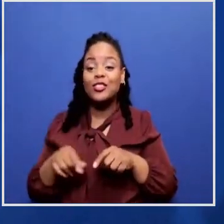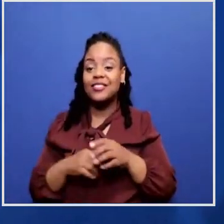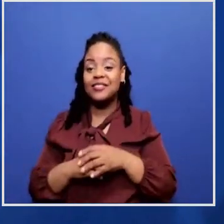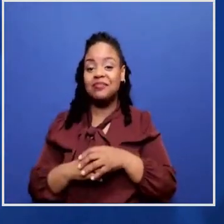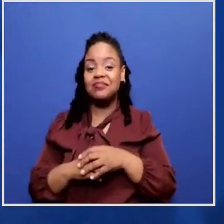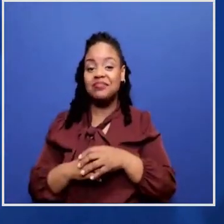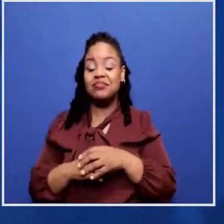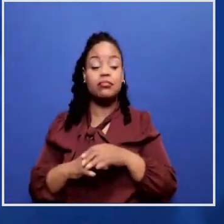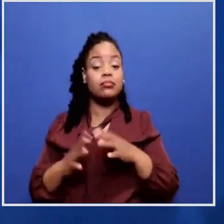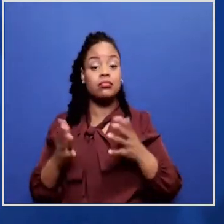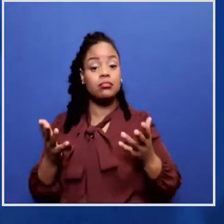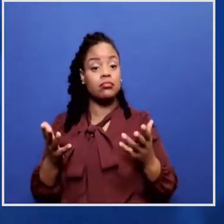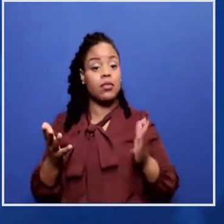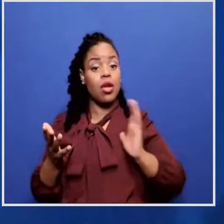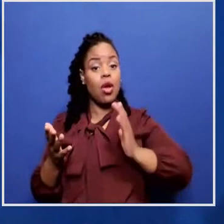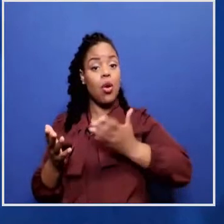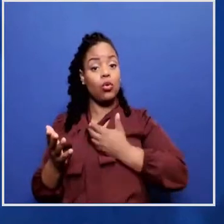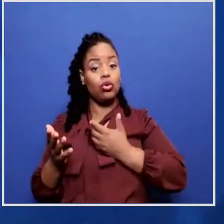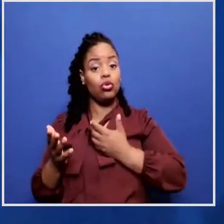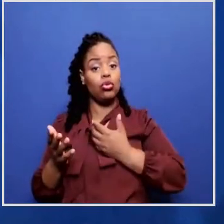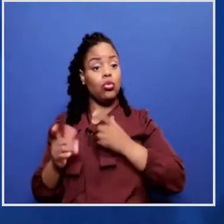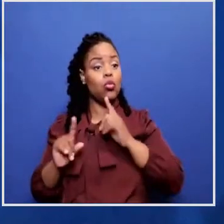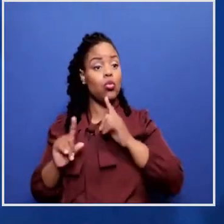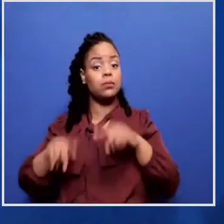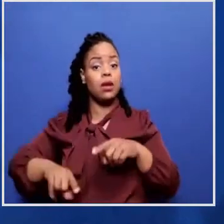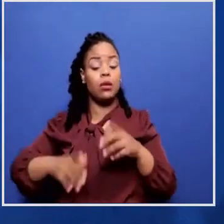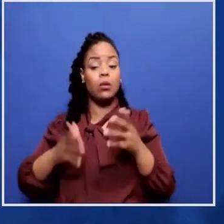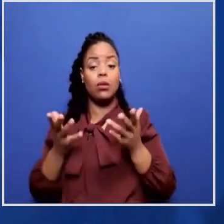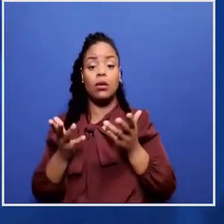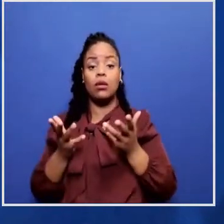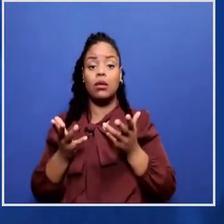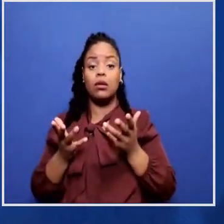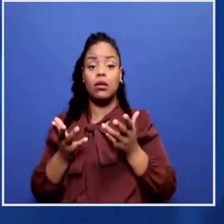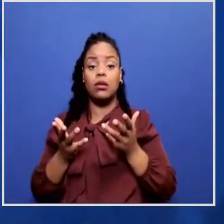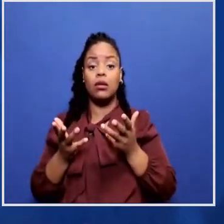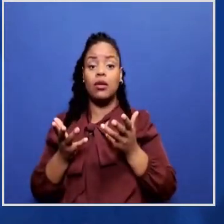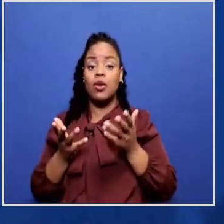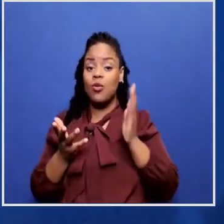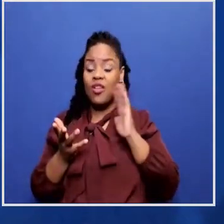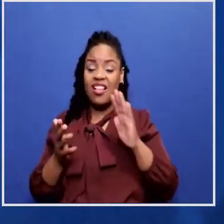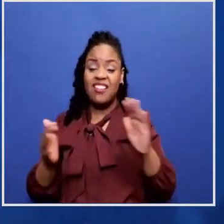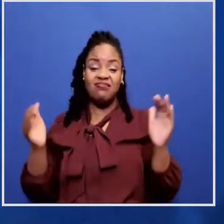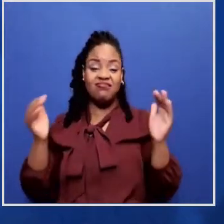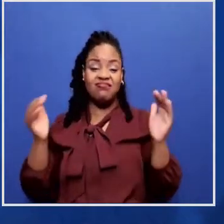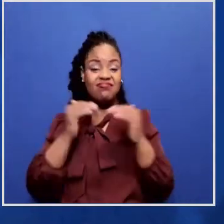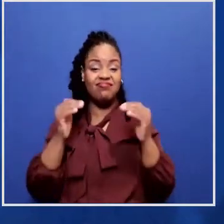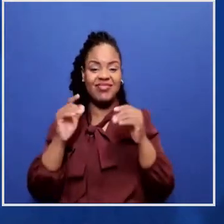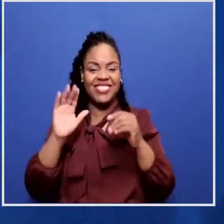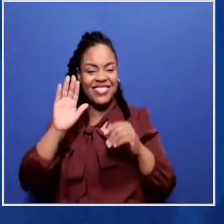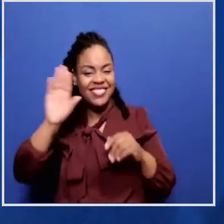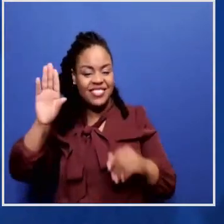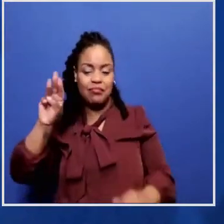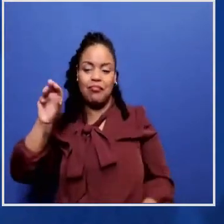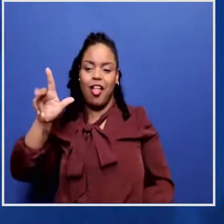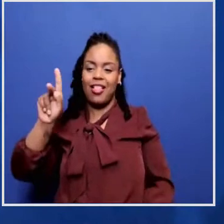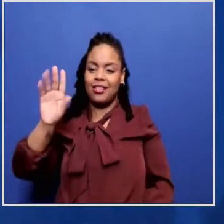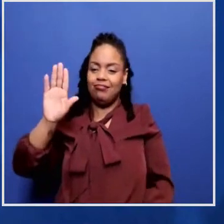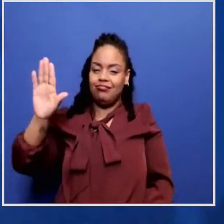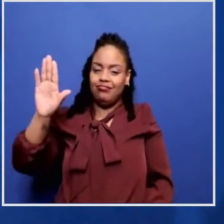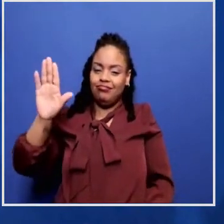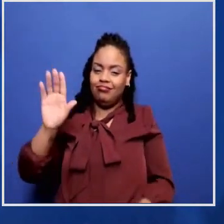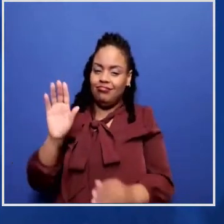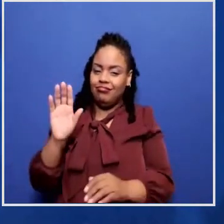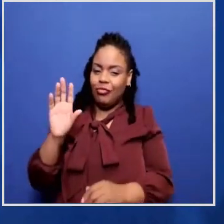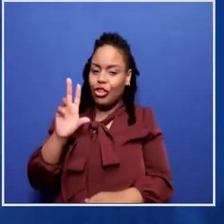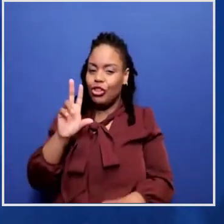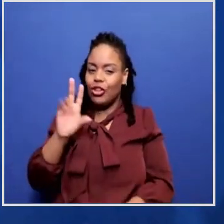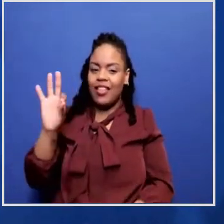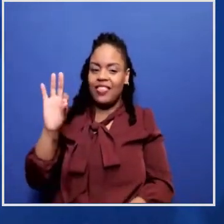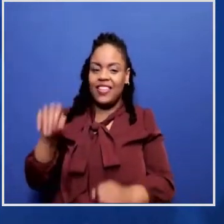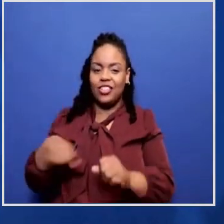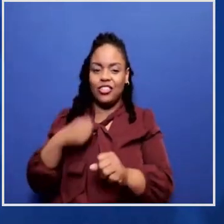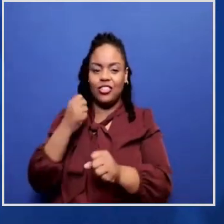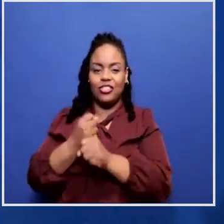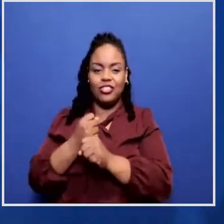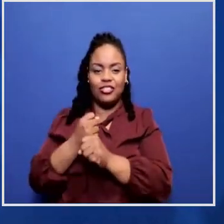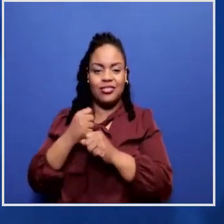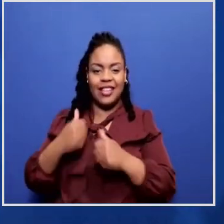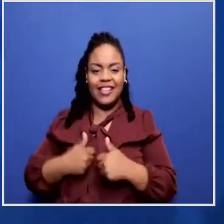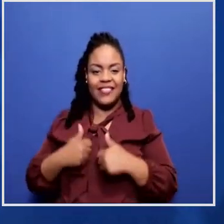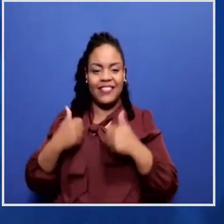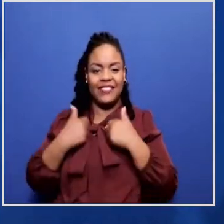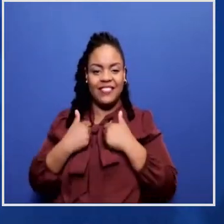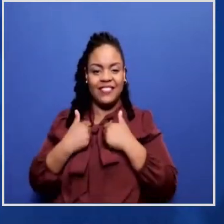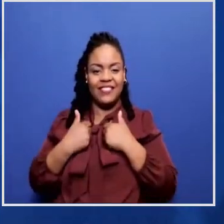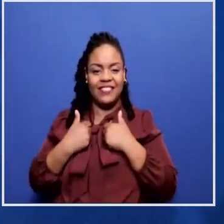SAME QUESTION.